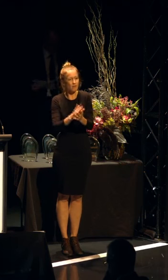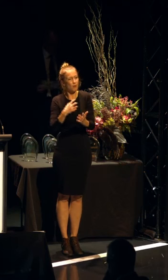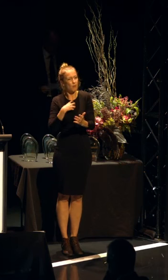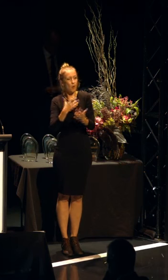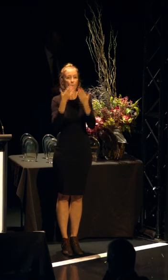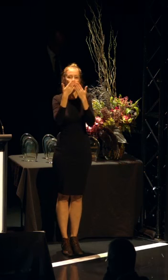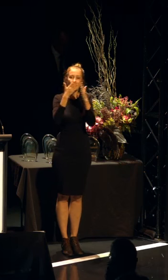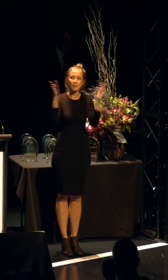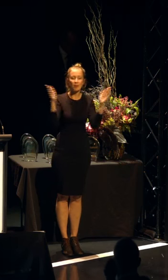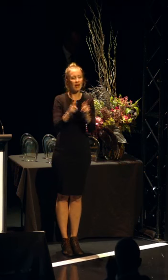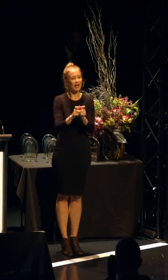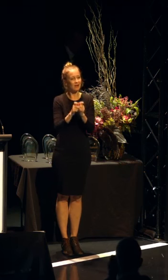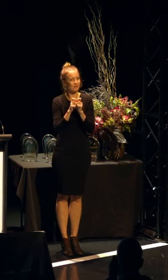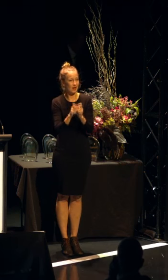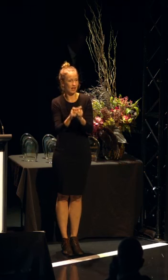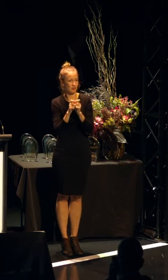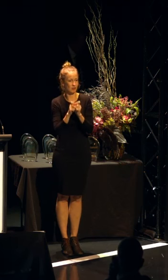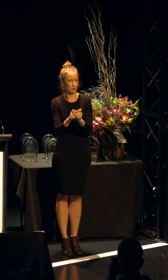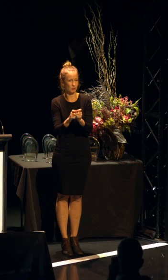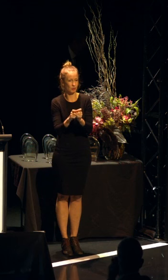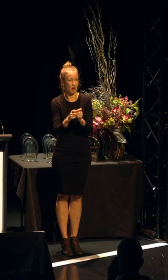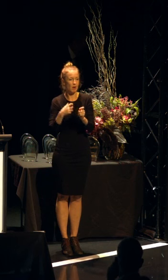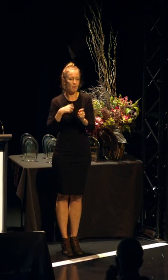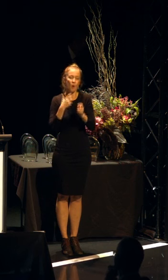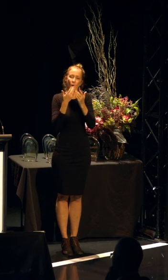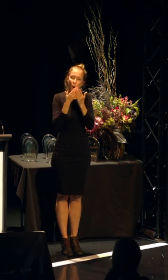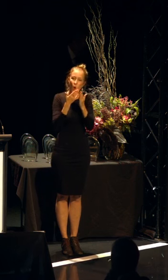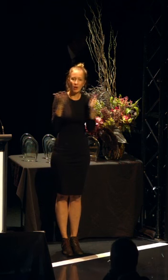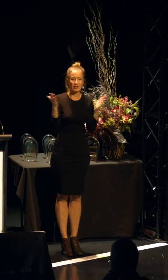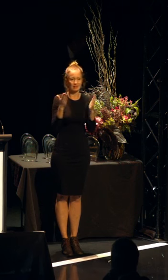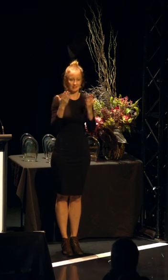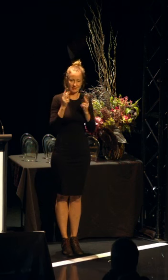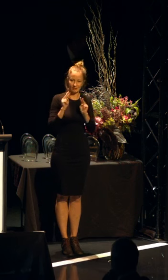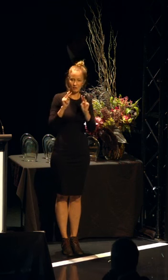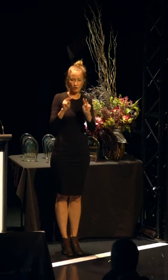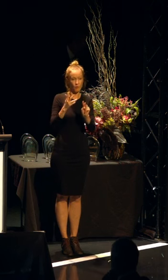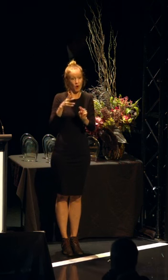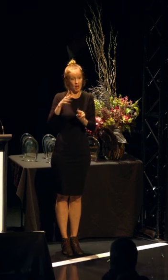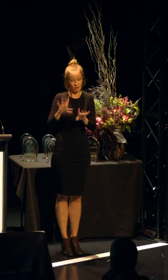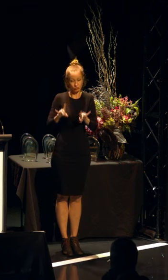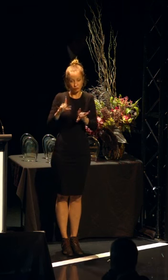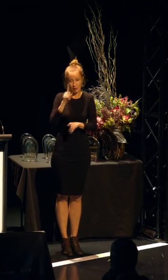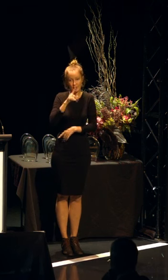towards a more holistic view of what Australians require from the arts.